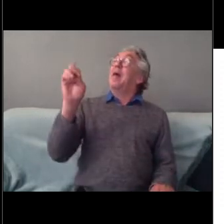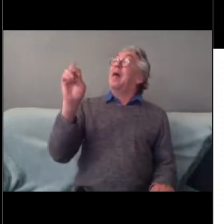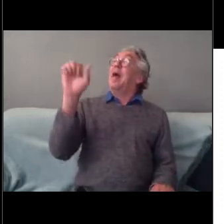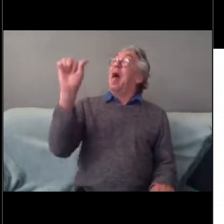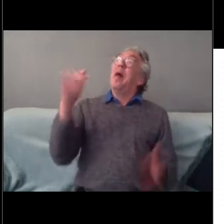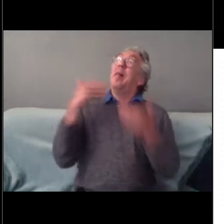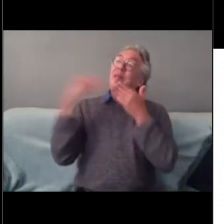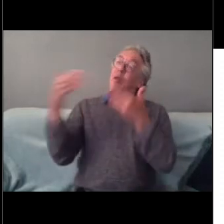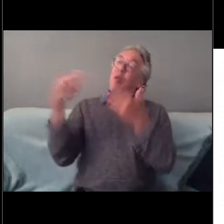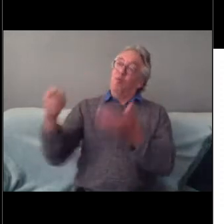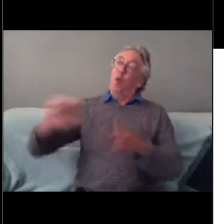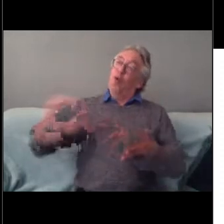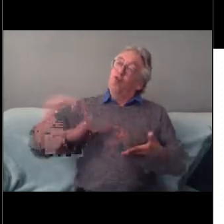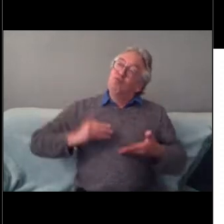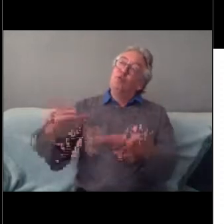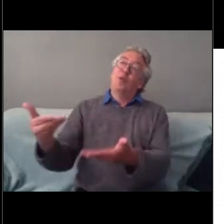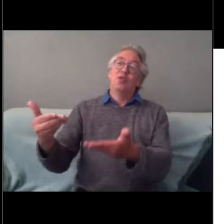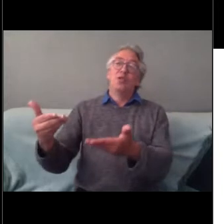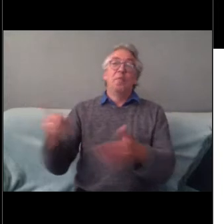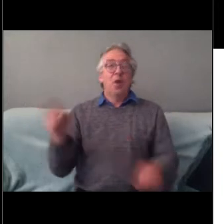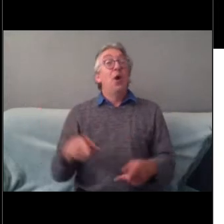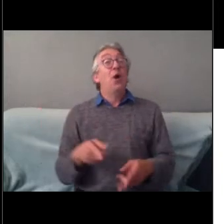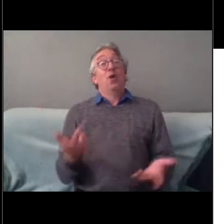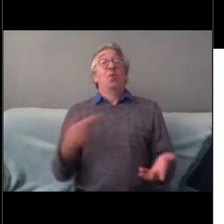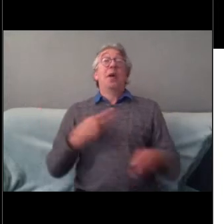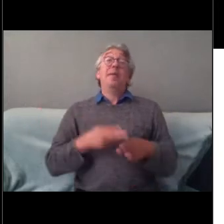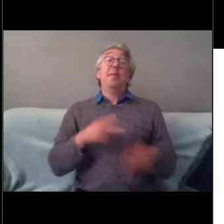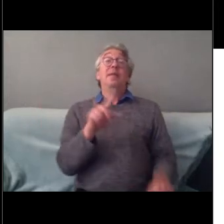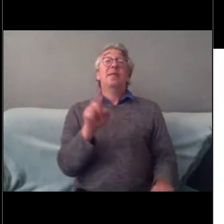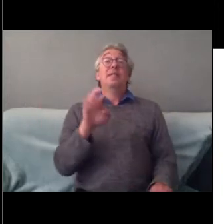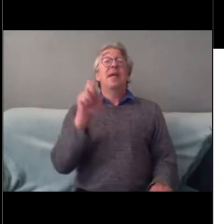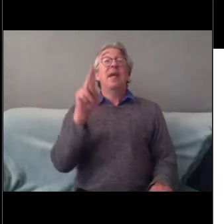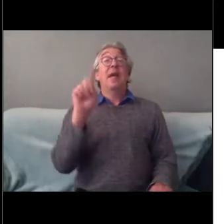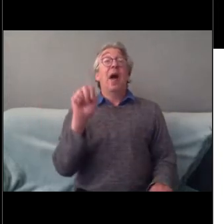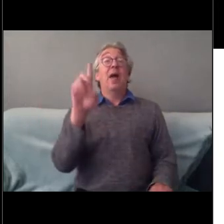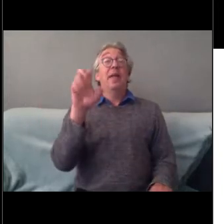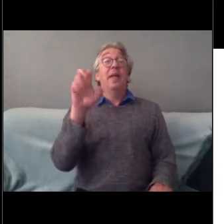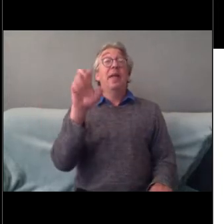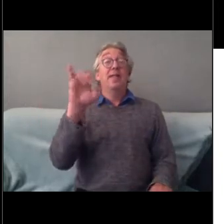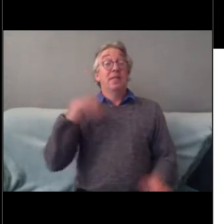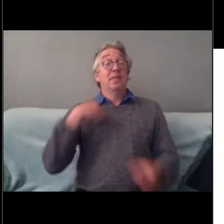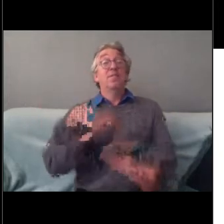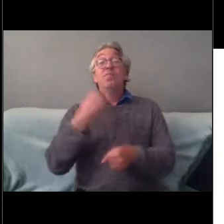As she said, my name is Zrinka Delic and I'm project manager for VIVID project.